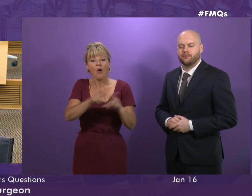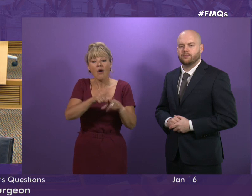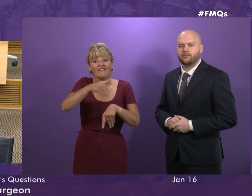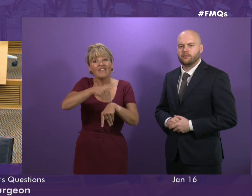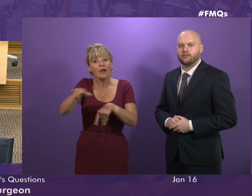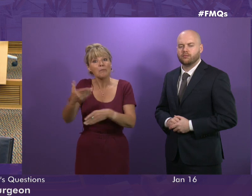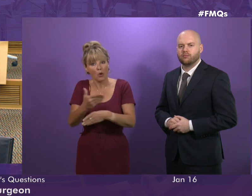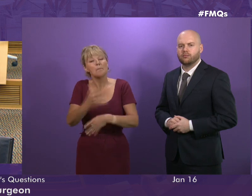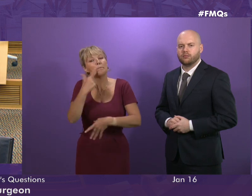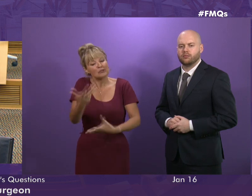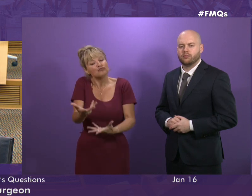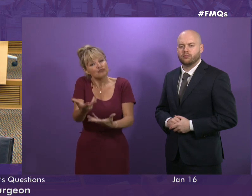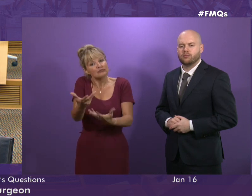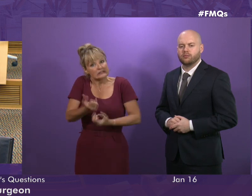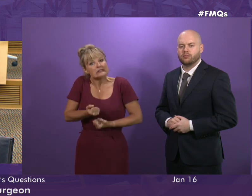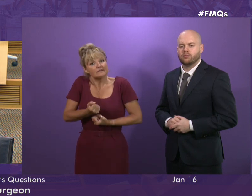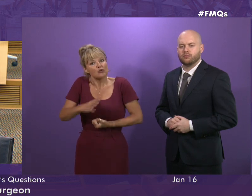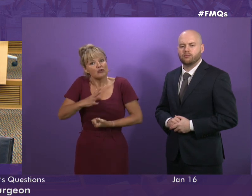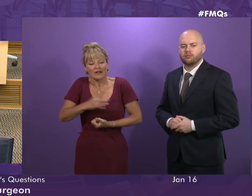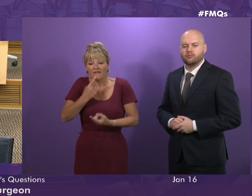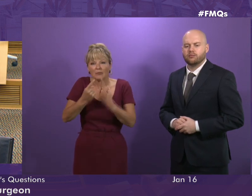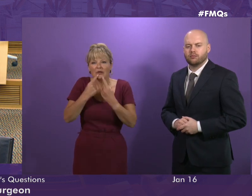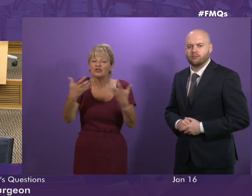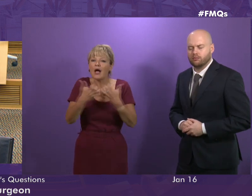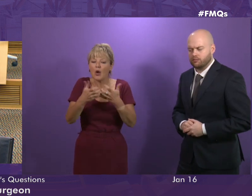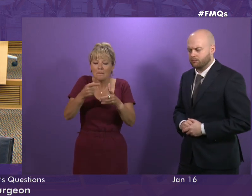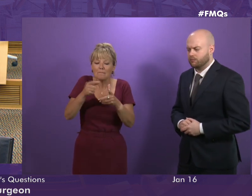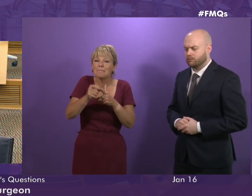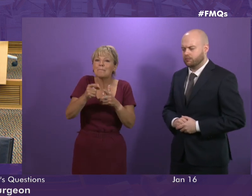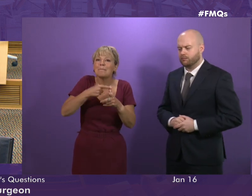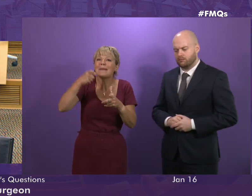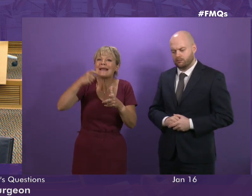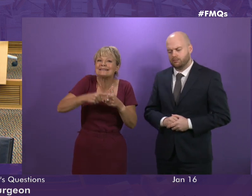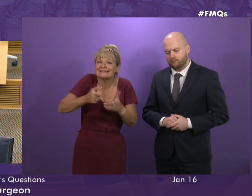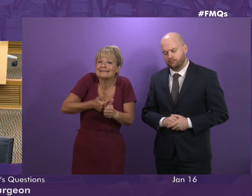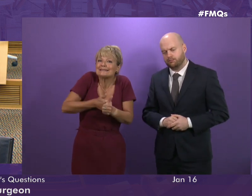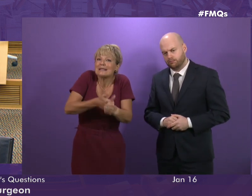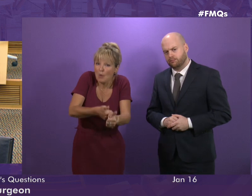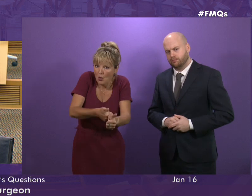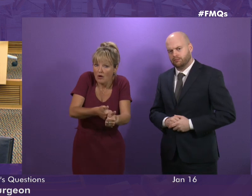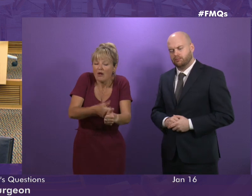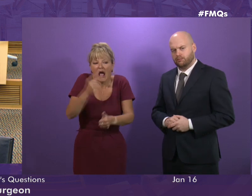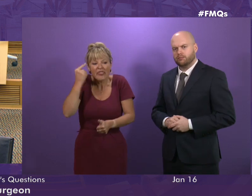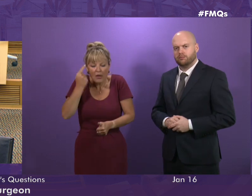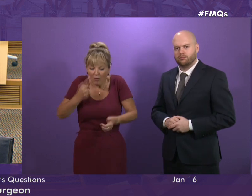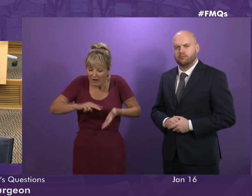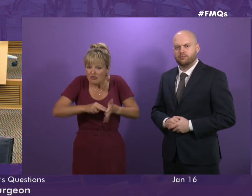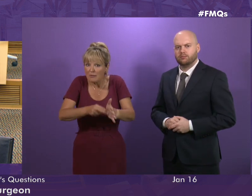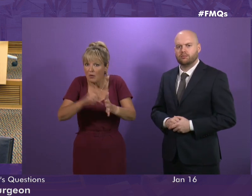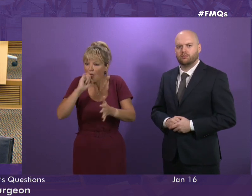have already received information on partnership action for continuing employment—PACE—support and I understand that arrangements are under way for a PACE event to be held in Dumfries